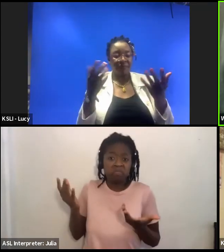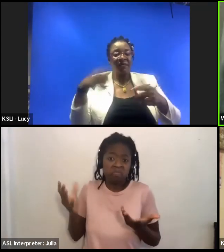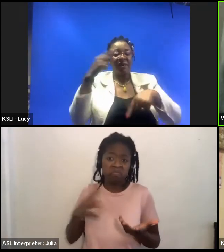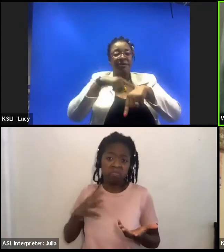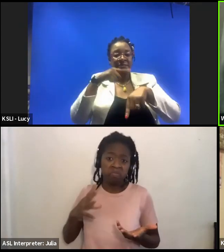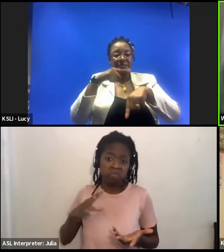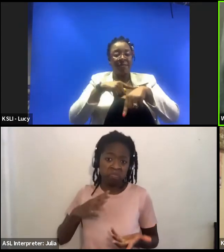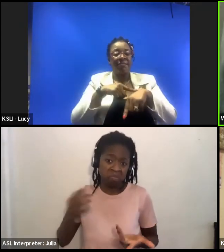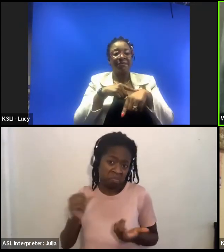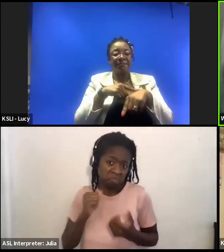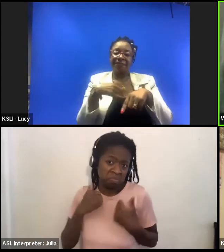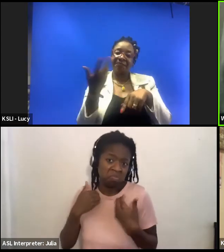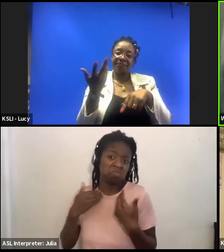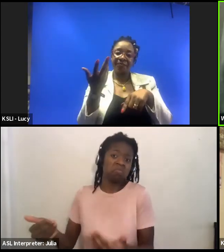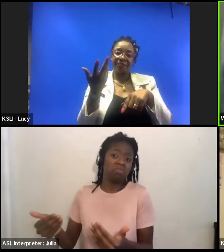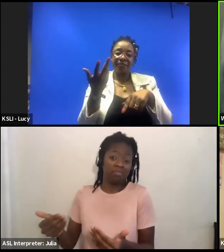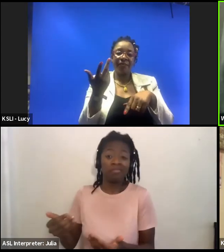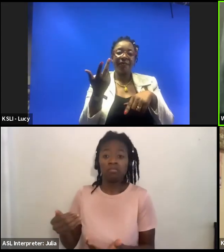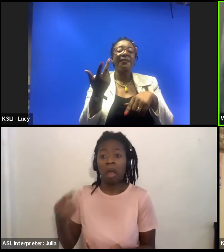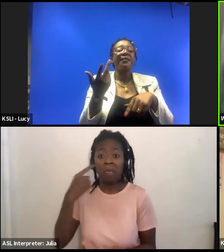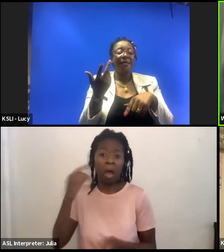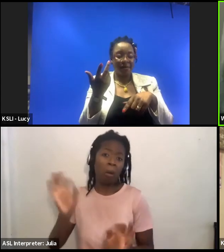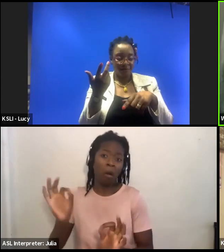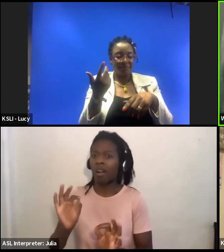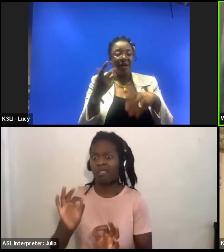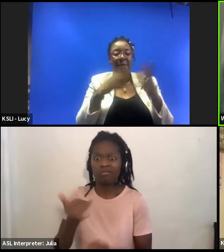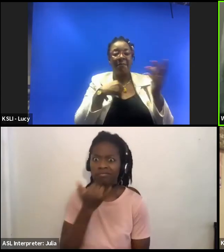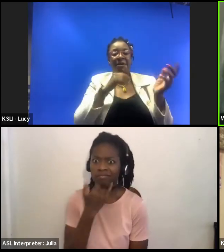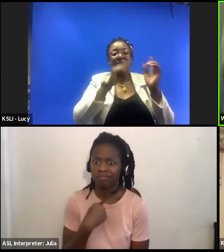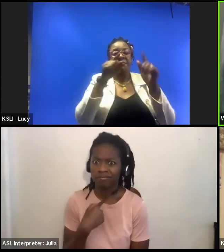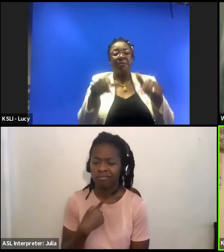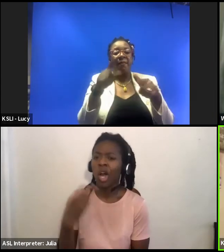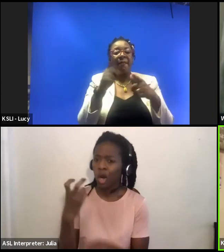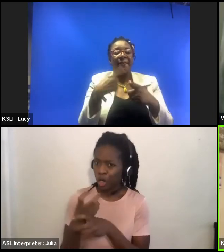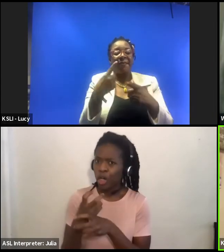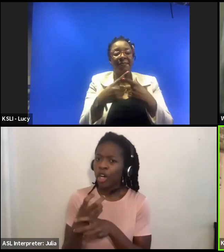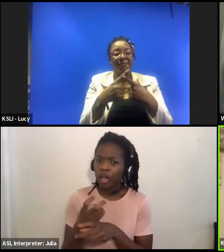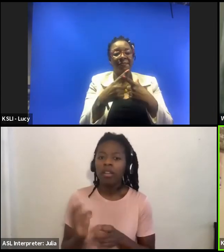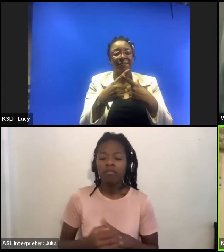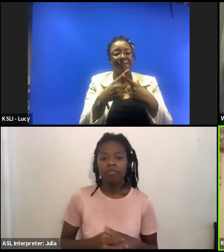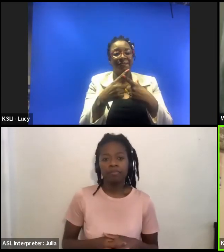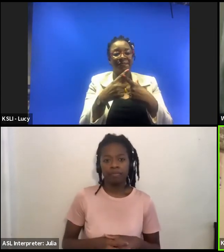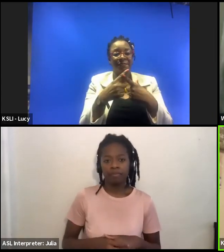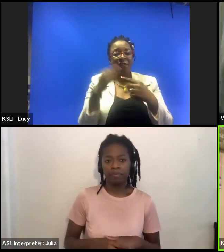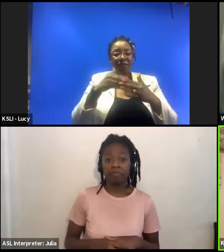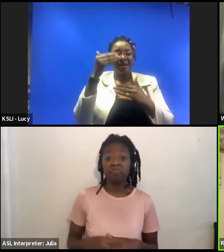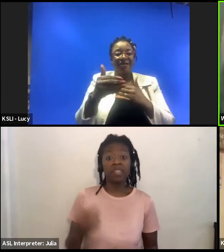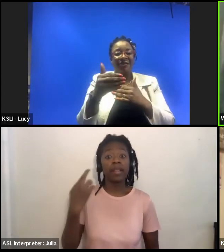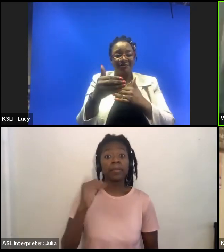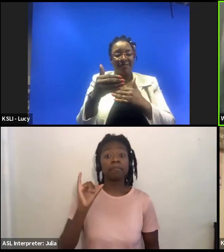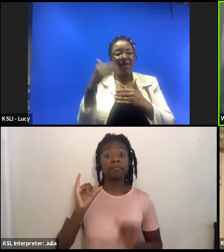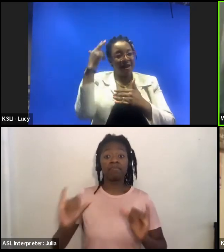It was. And after that I realized directing is a craft